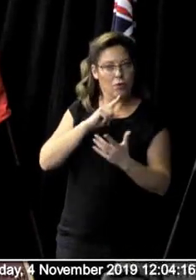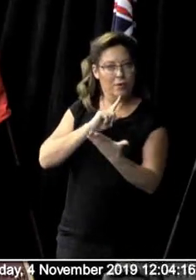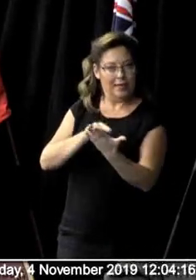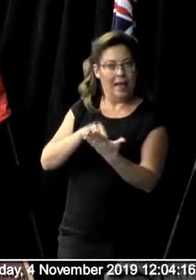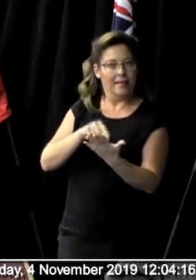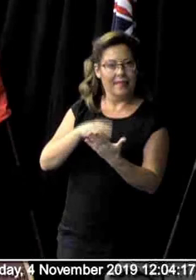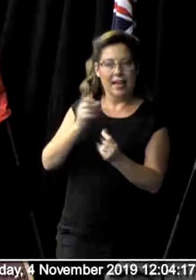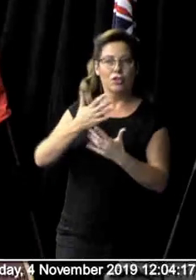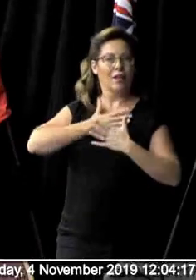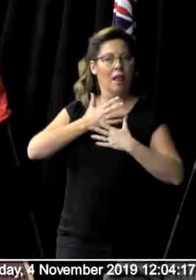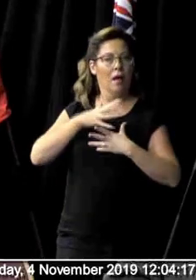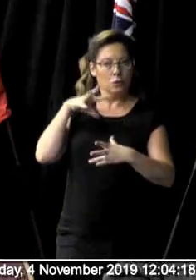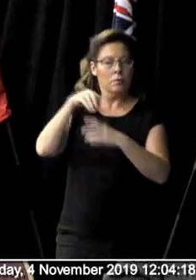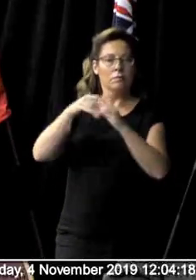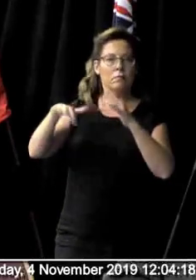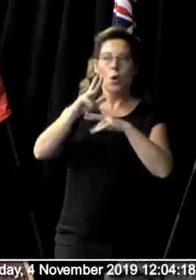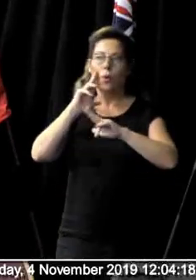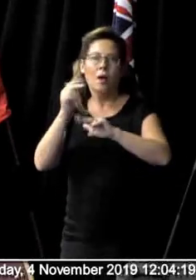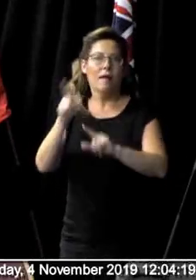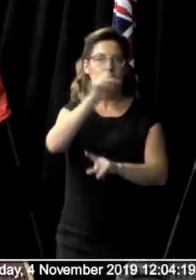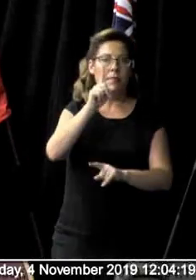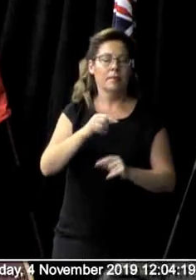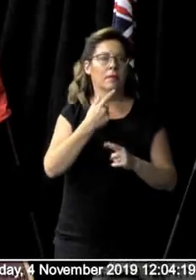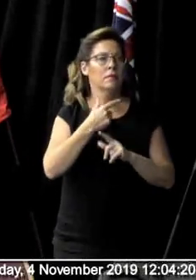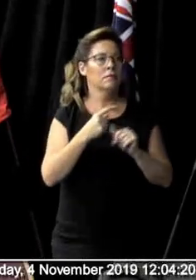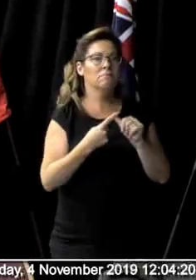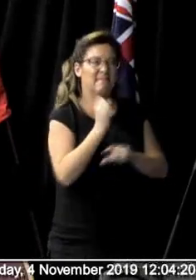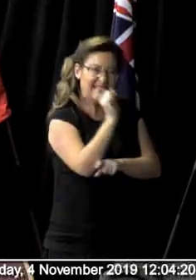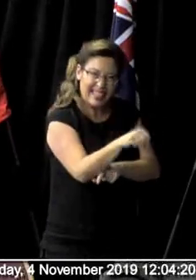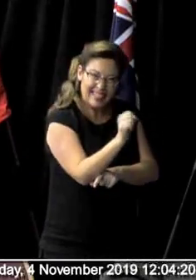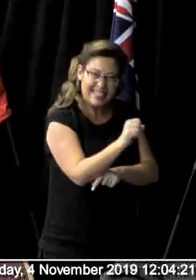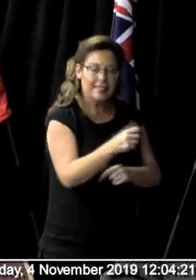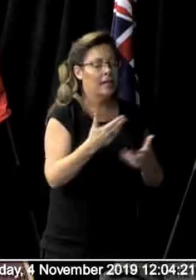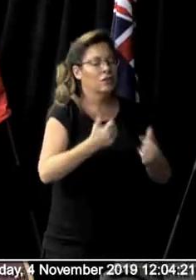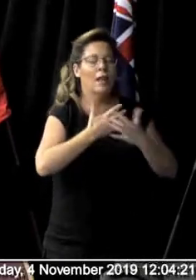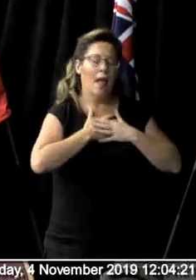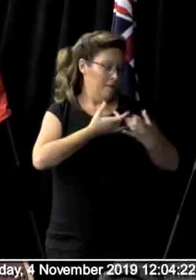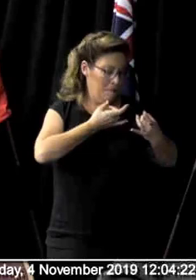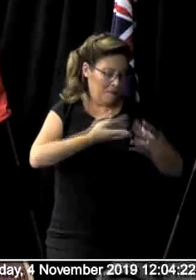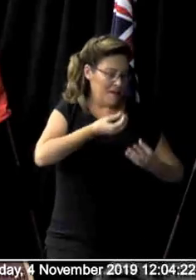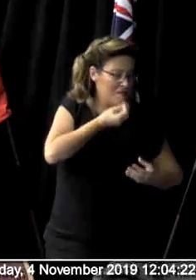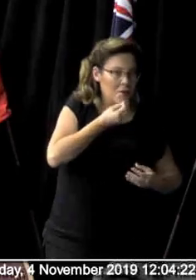So she likes to prepare food, serve food, make sure everyone’s comfortable,